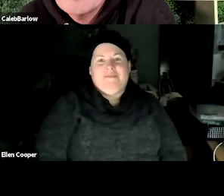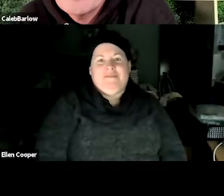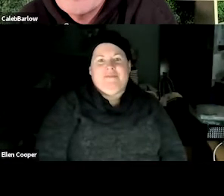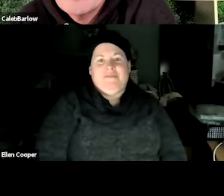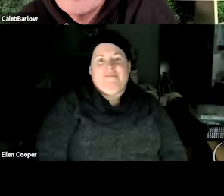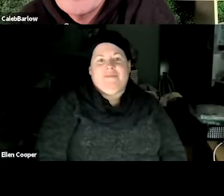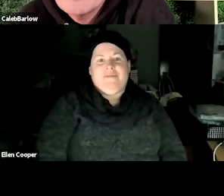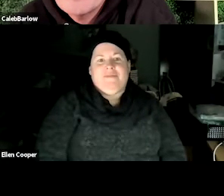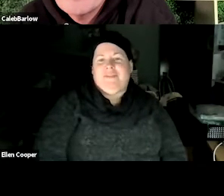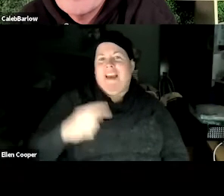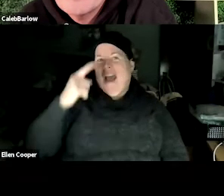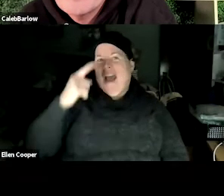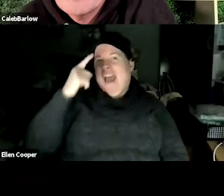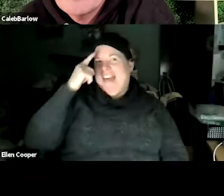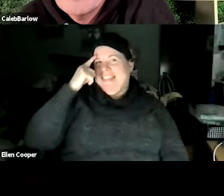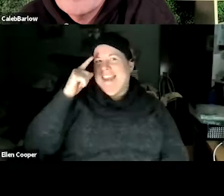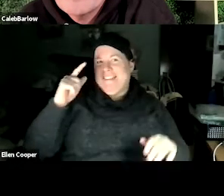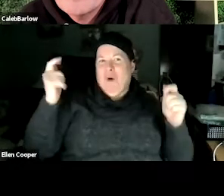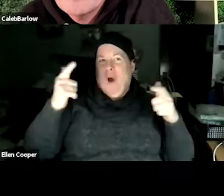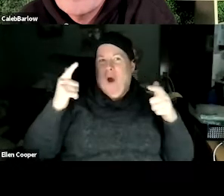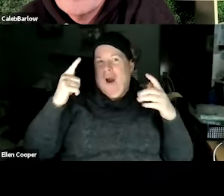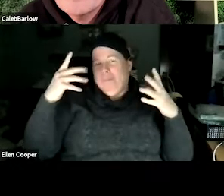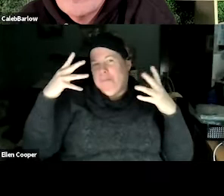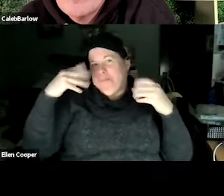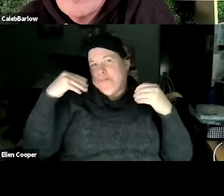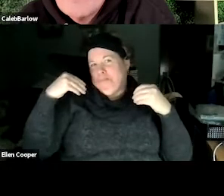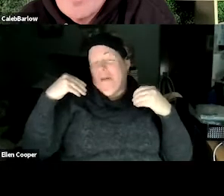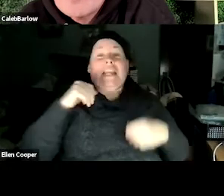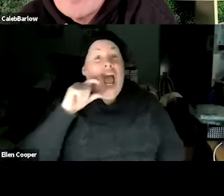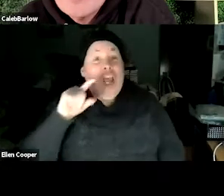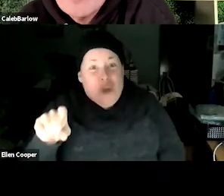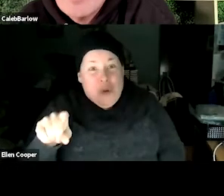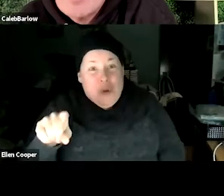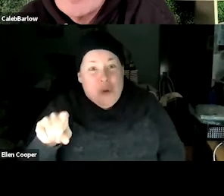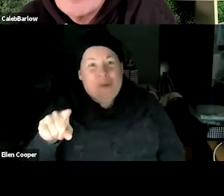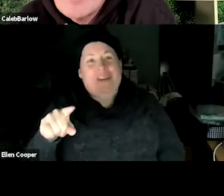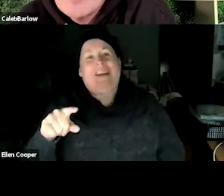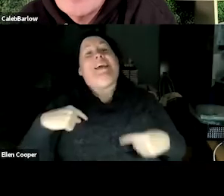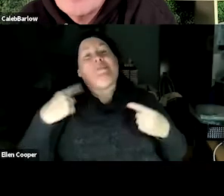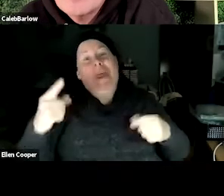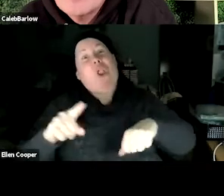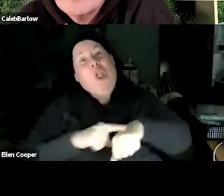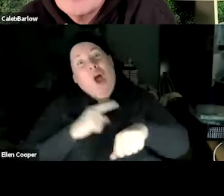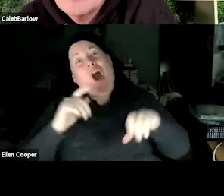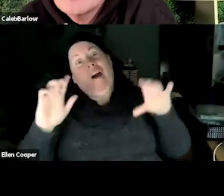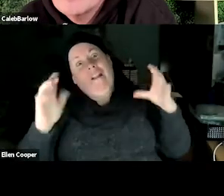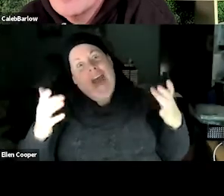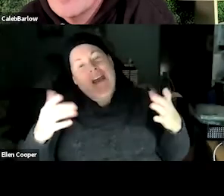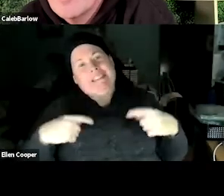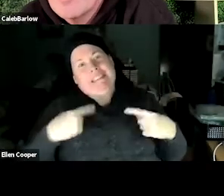Rick Mislan: Think they're all asleep. Rick Mislan: Not because of you. Just because it's the one class minutes and section. Oh, you were in the last three our labs.